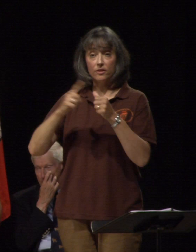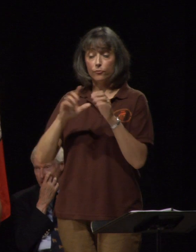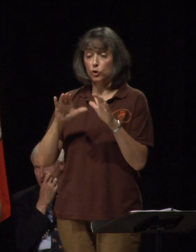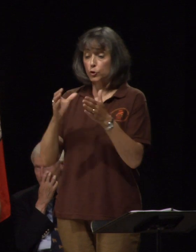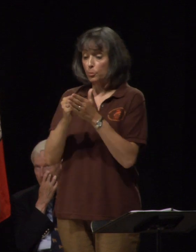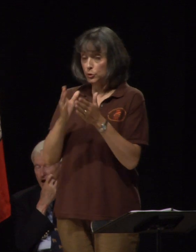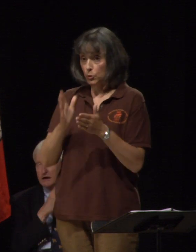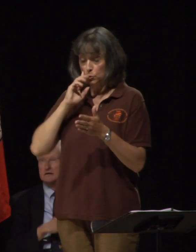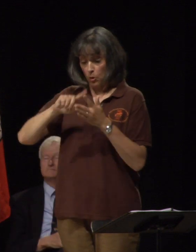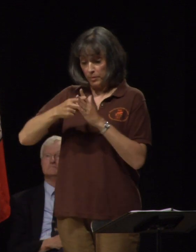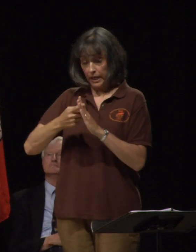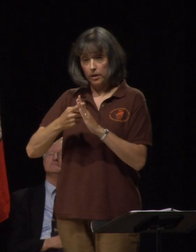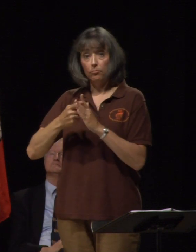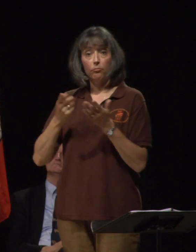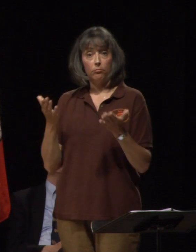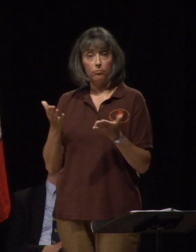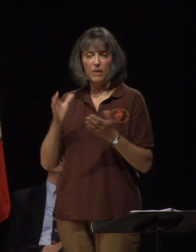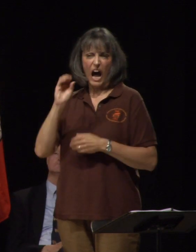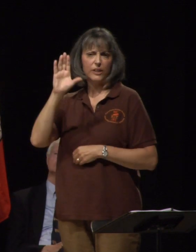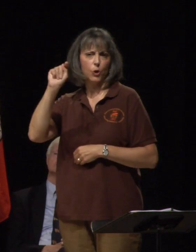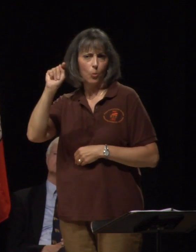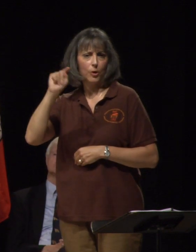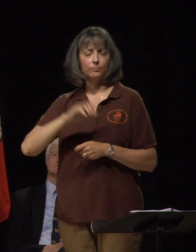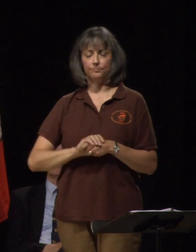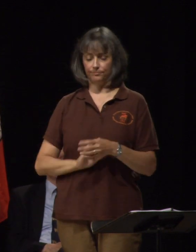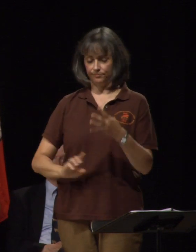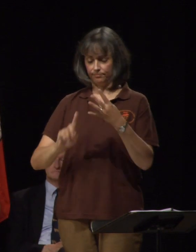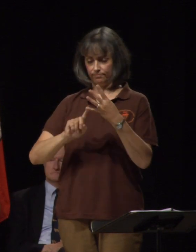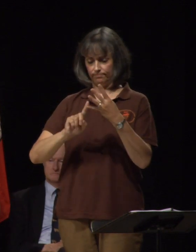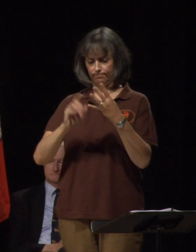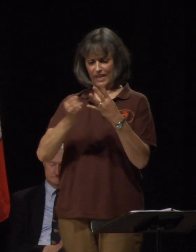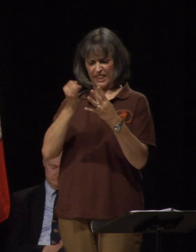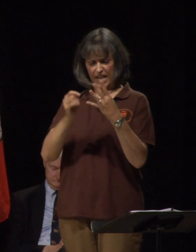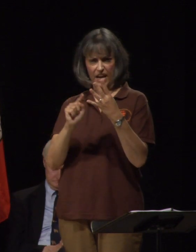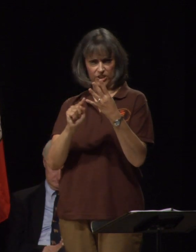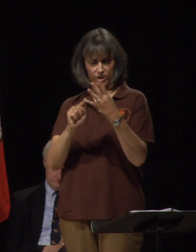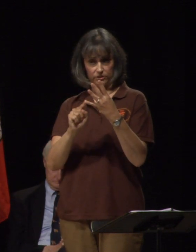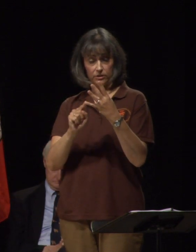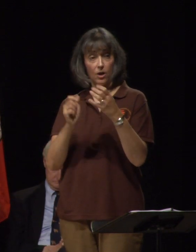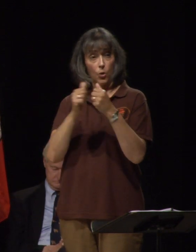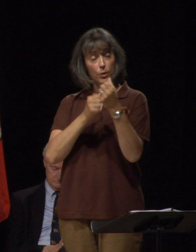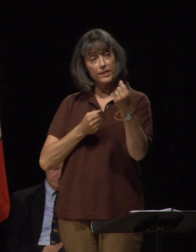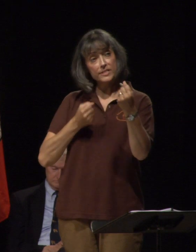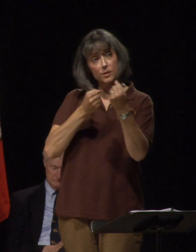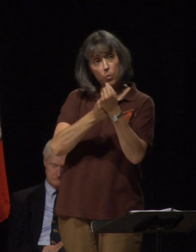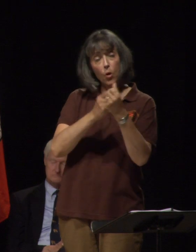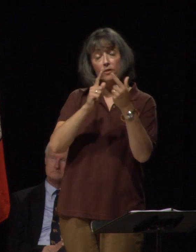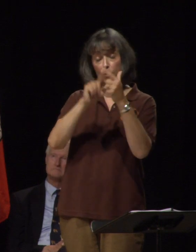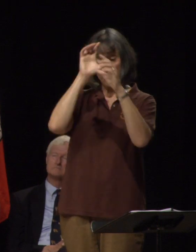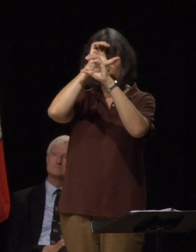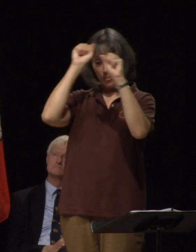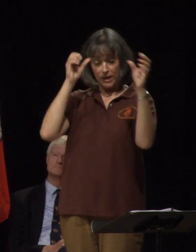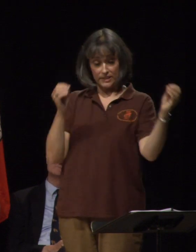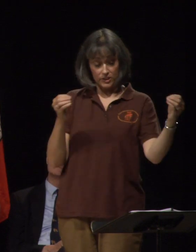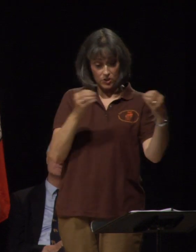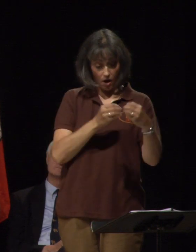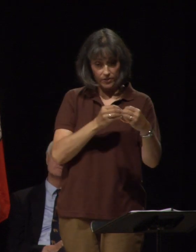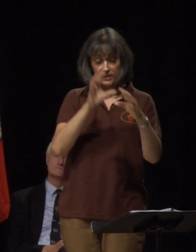STUDENTS WILL BEGIN THIS OCTOBER. FOURTH AND FINALLY, WITH THE SUPPORT OF THE OFFICE OF THE PRESIDENT, THE OFFICE OF THE